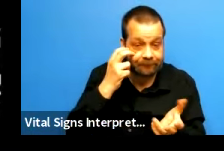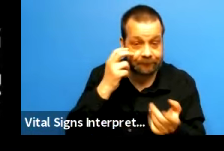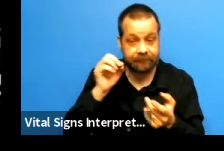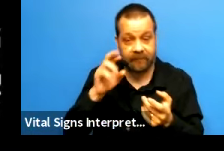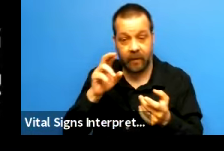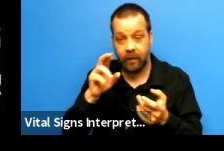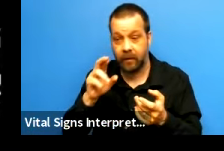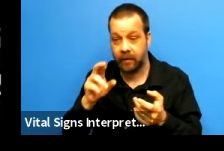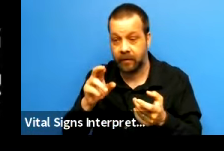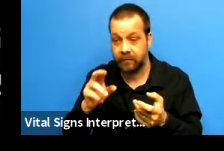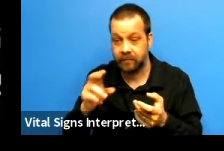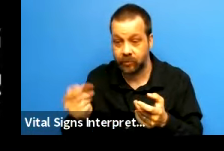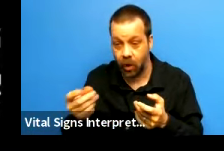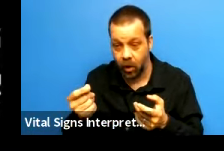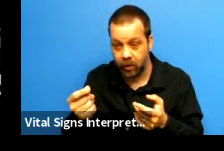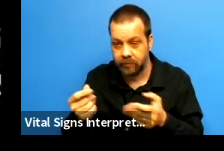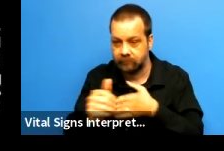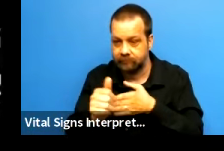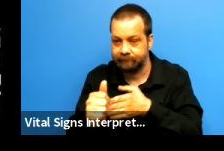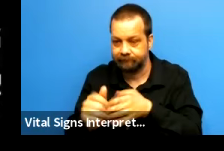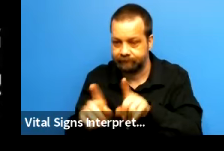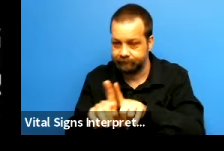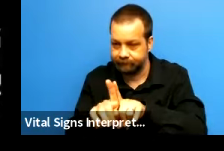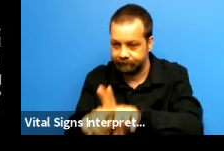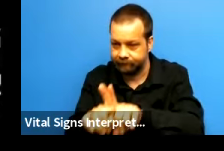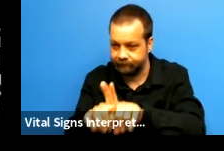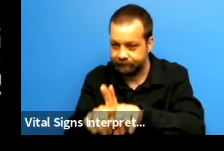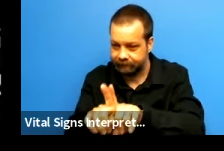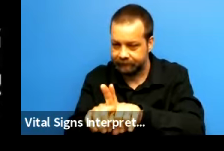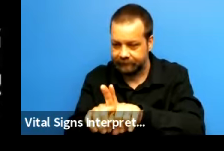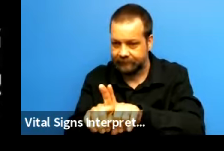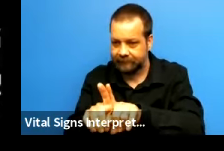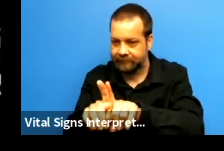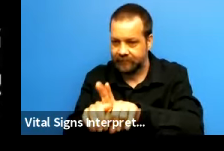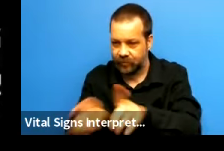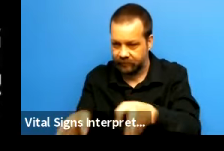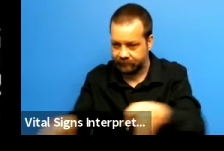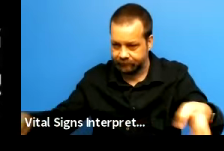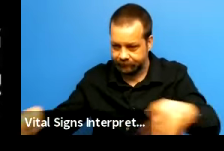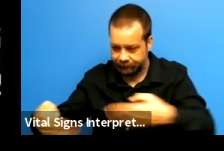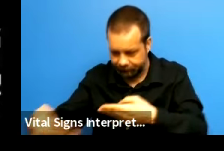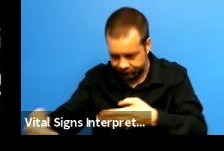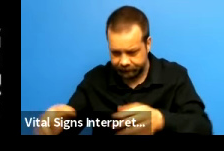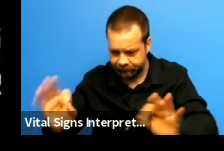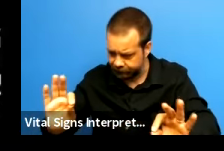Know that often if you are somebody with a disability that you need a little bit more space.